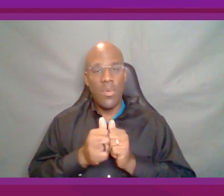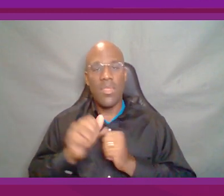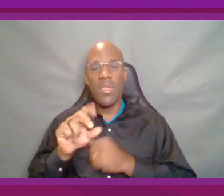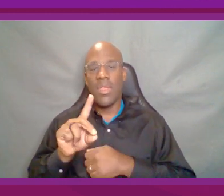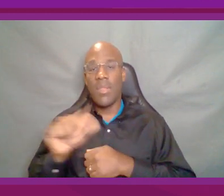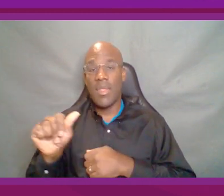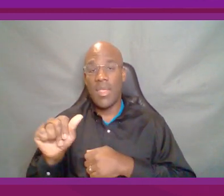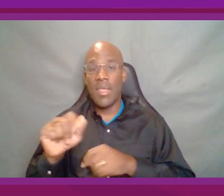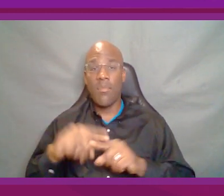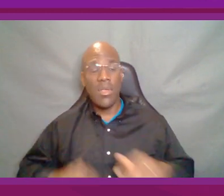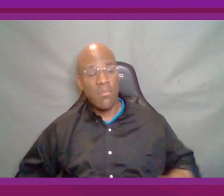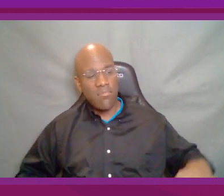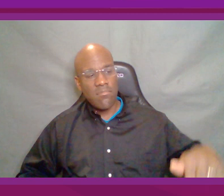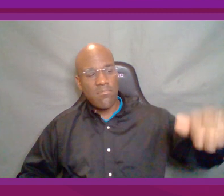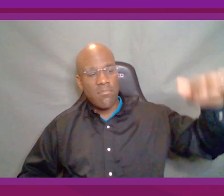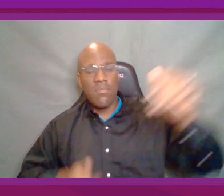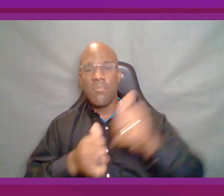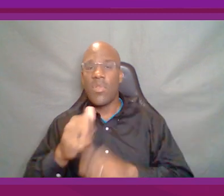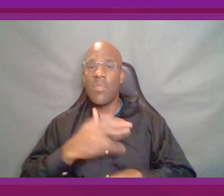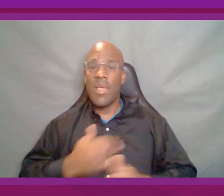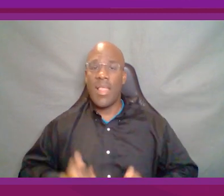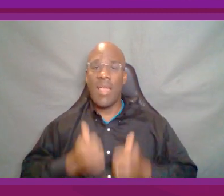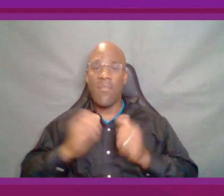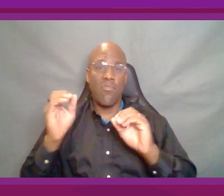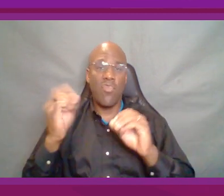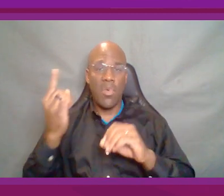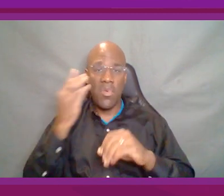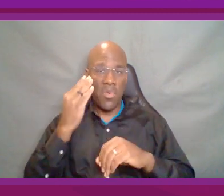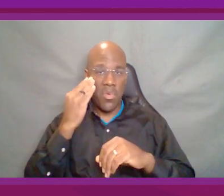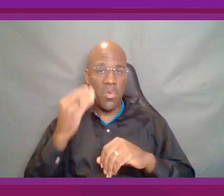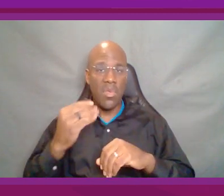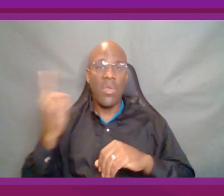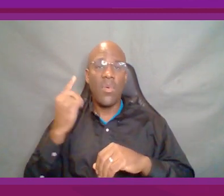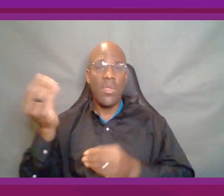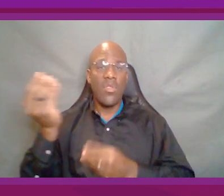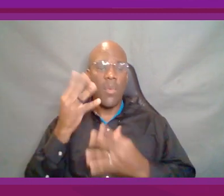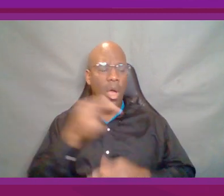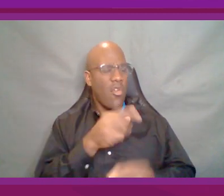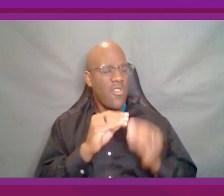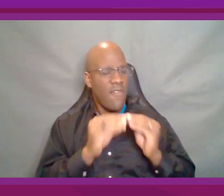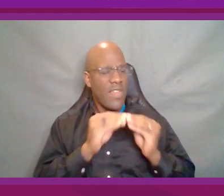but it hasn't been apparent most of my life and I myself was told I was quote fixed through the